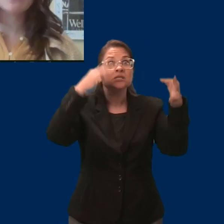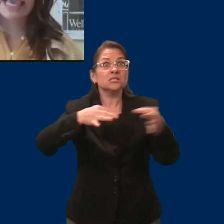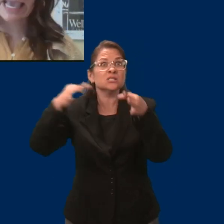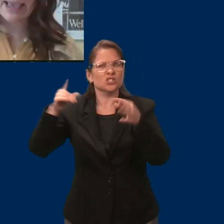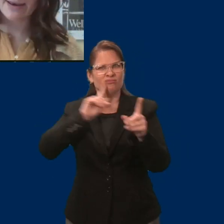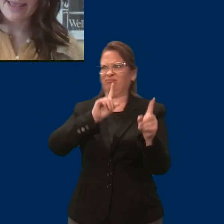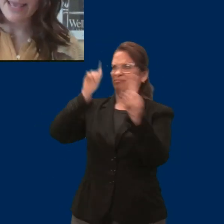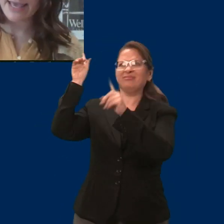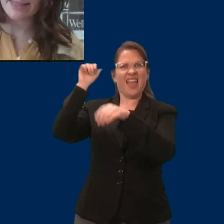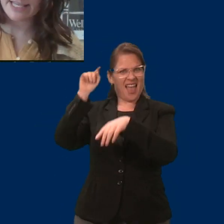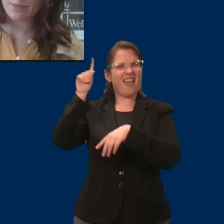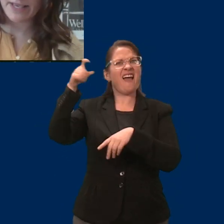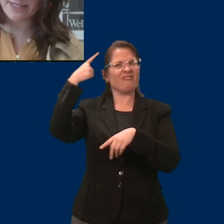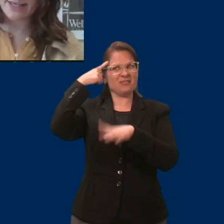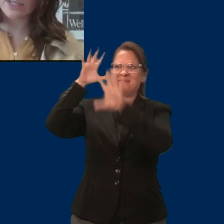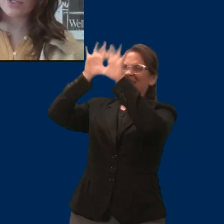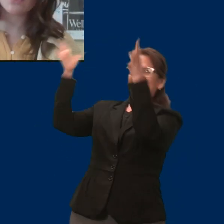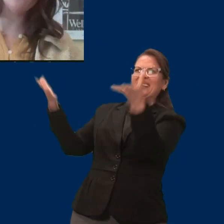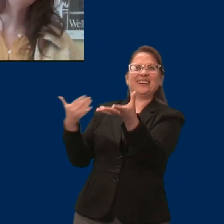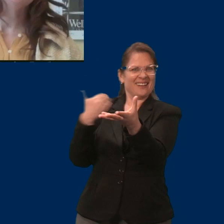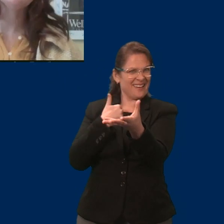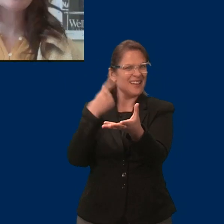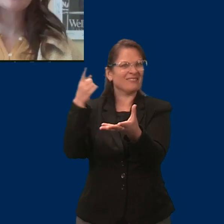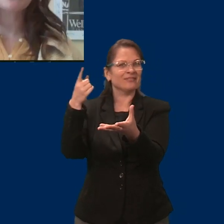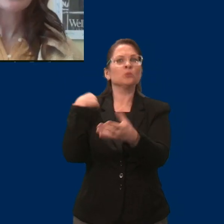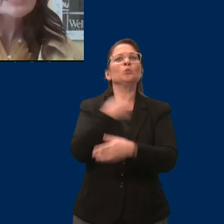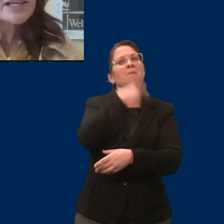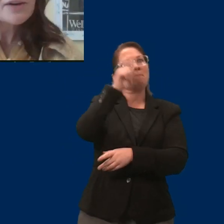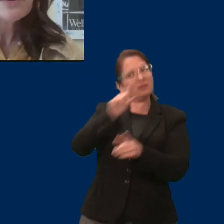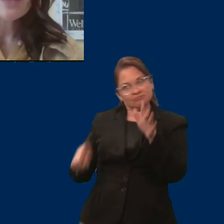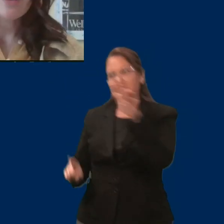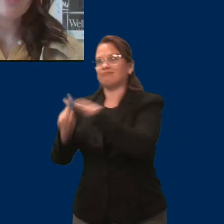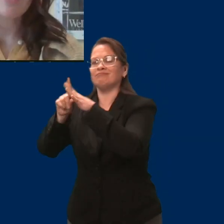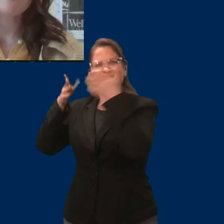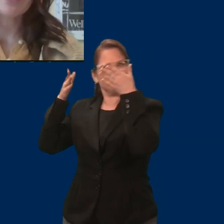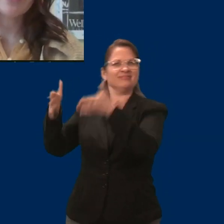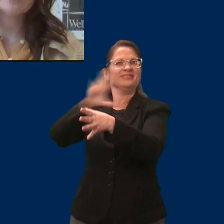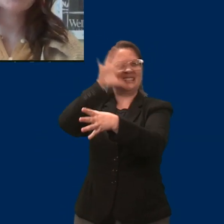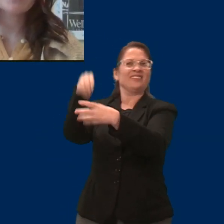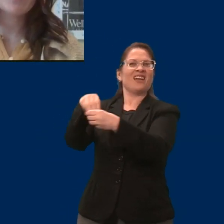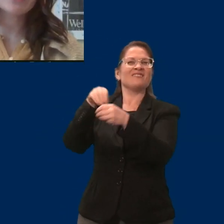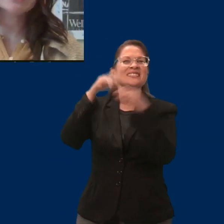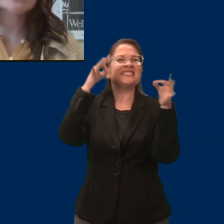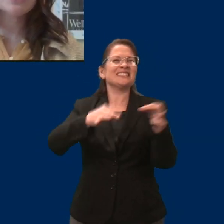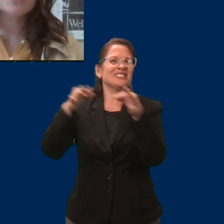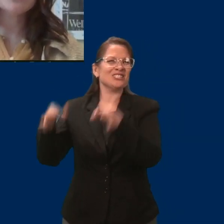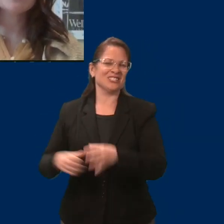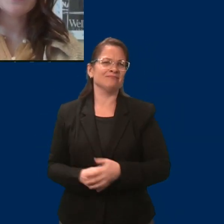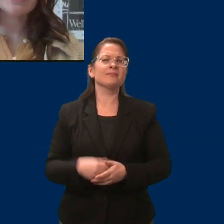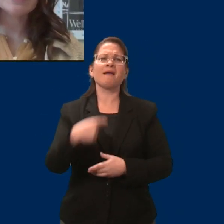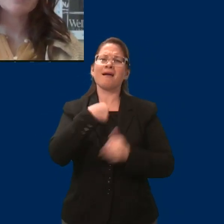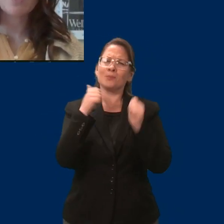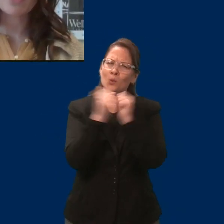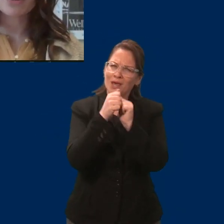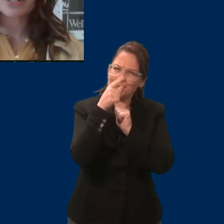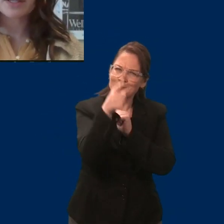that we can in these spaces. So we are with you, and we want to continue to be partners